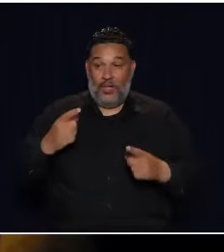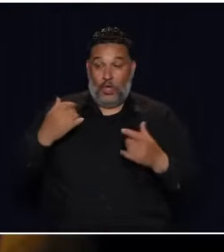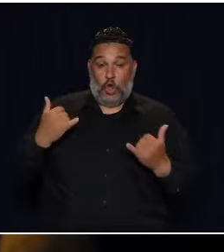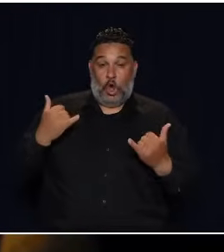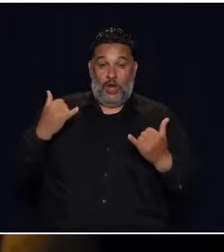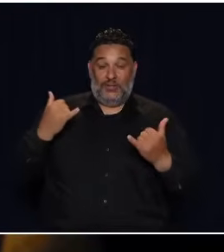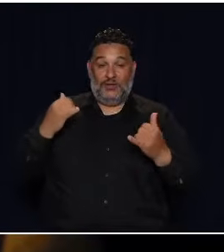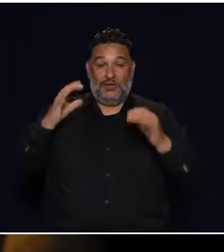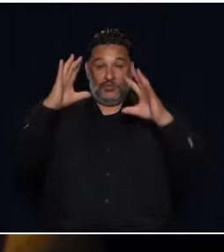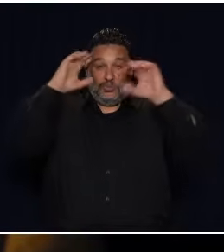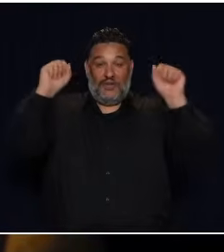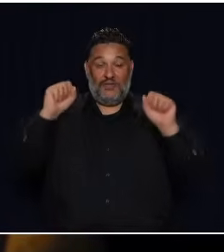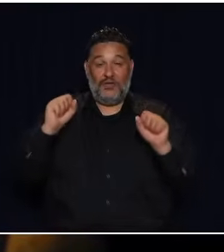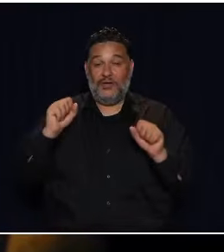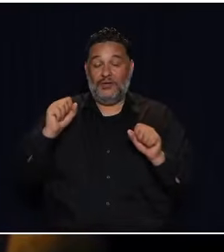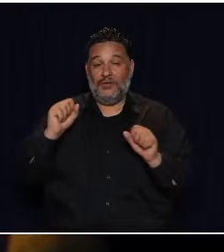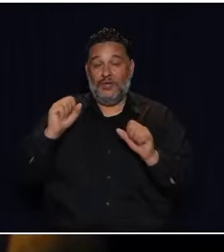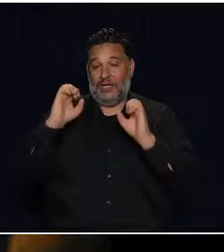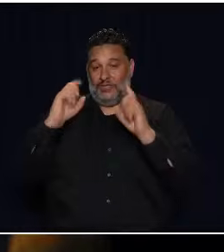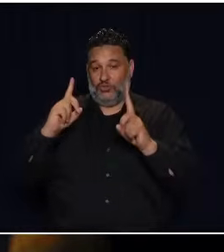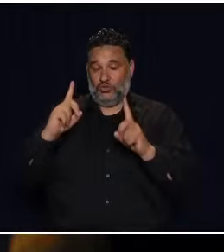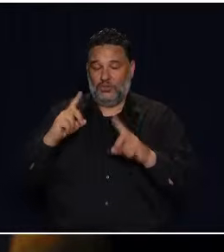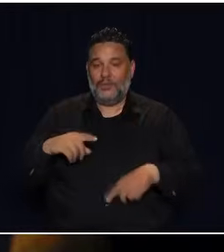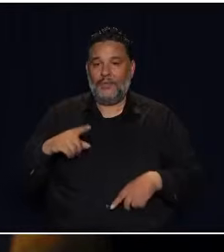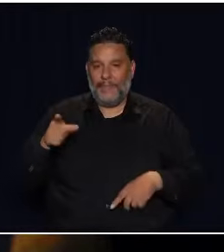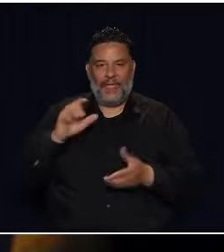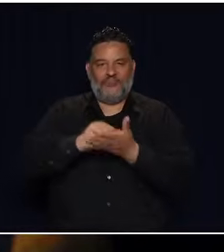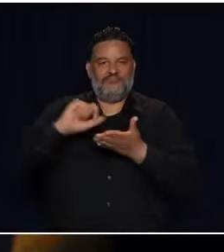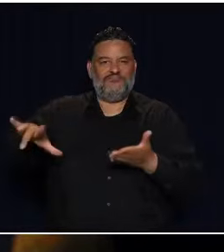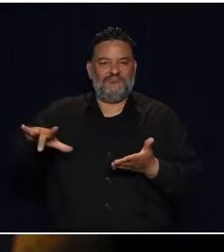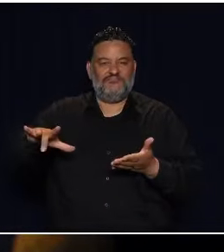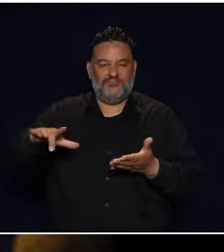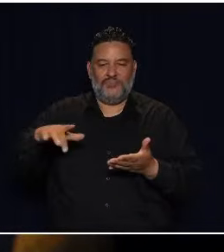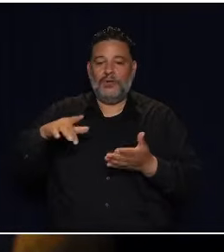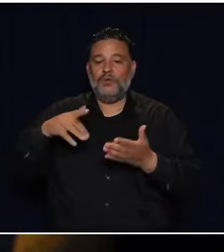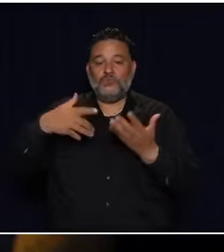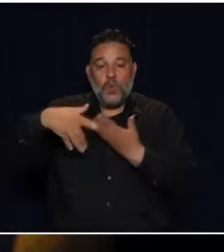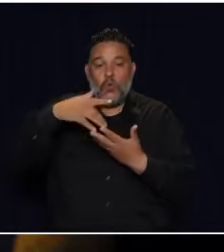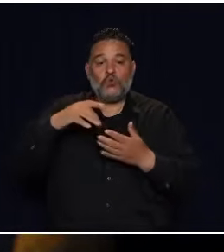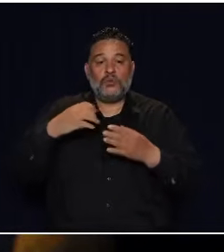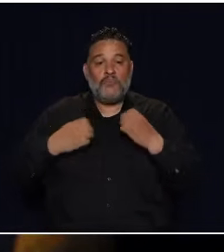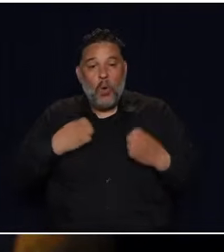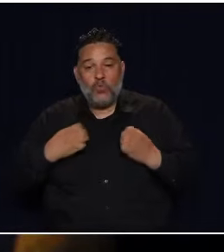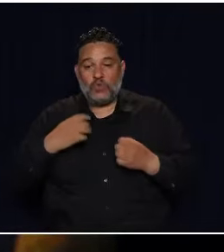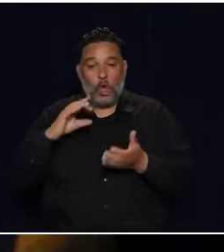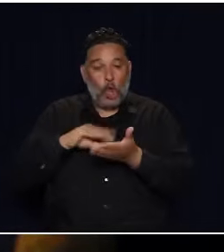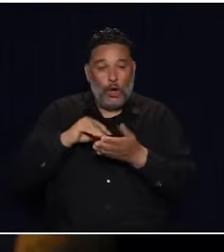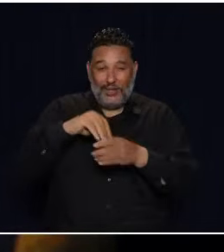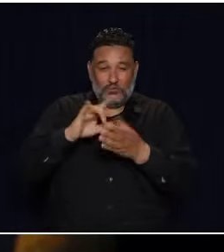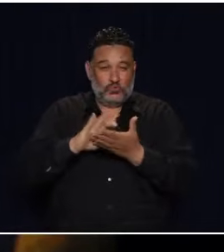SUCCESSFUL. WHAT ROLE SHOULD SOCIAL/EMOTIONAL INSTRUCTION BE